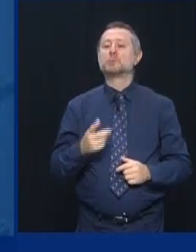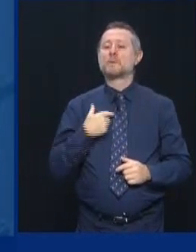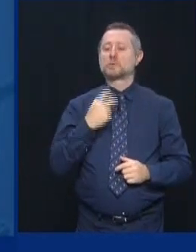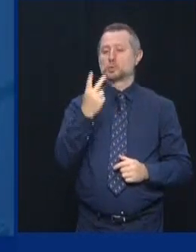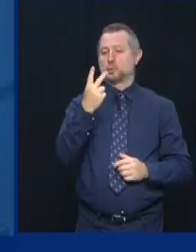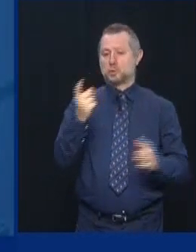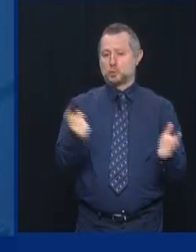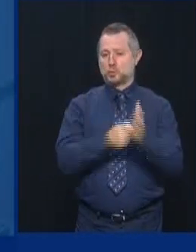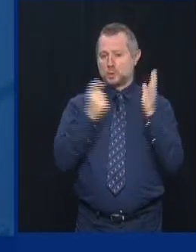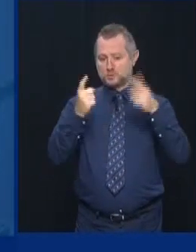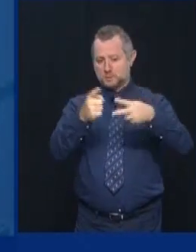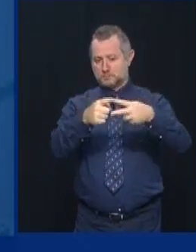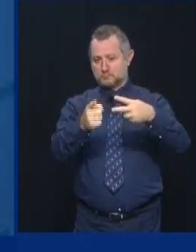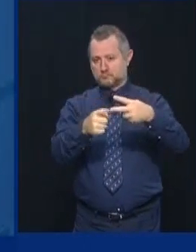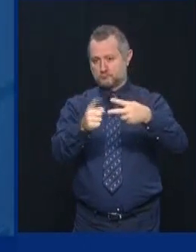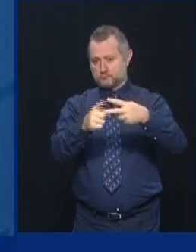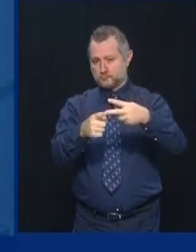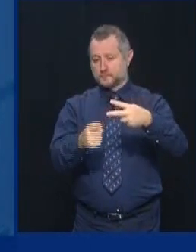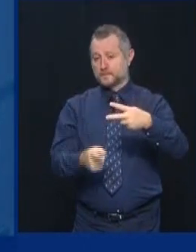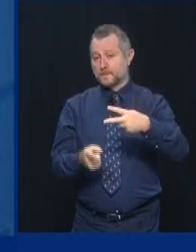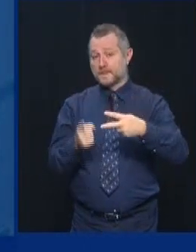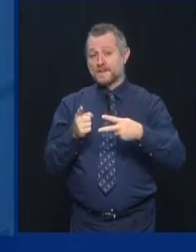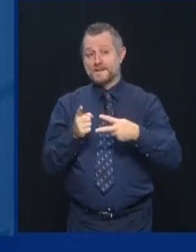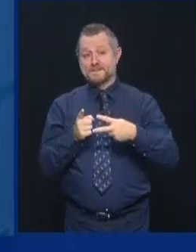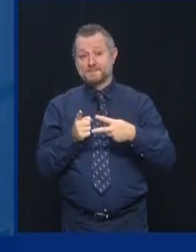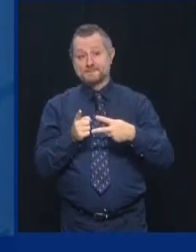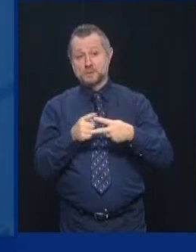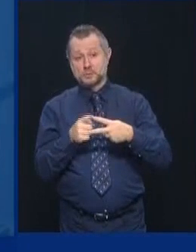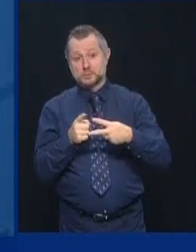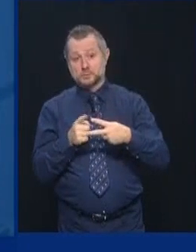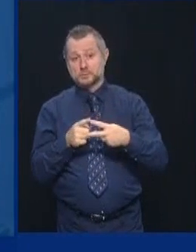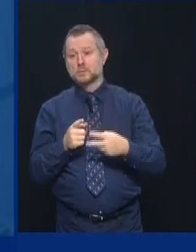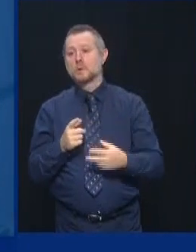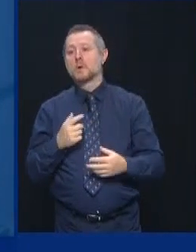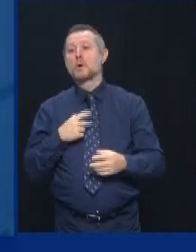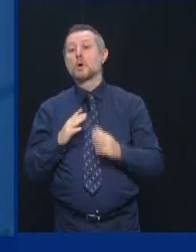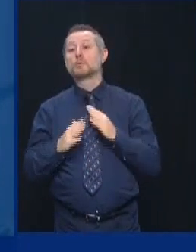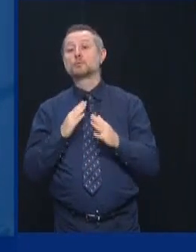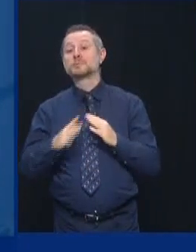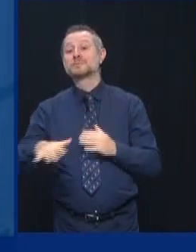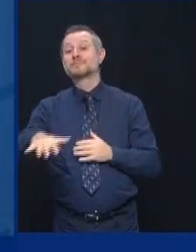IF WE'RE GOING TO KEEP RELIGIOUS INSTITUTIONS OPEN, IT CAN ONLY